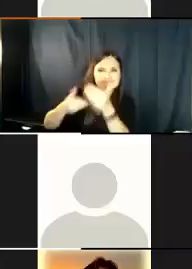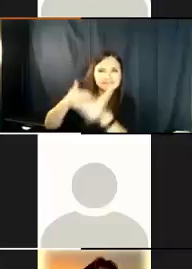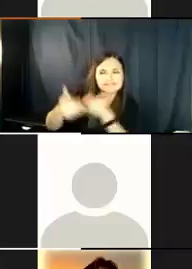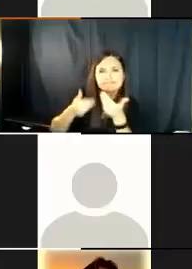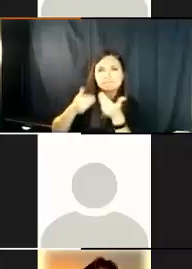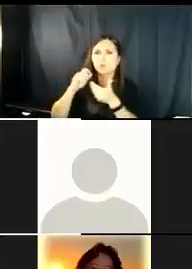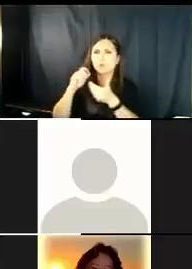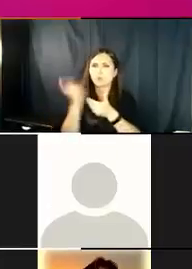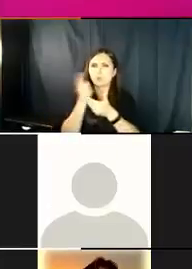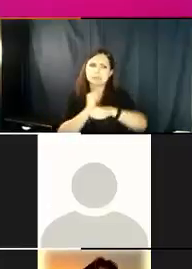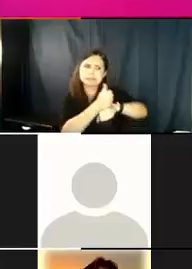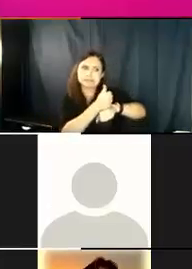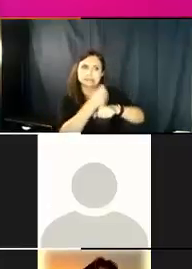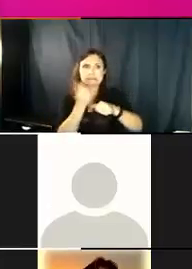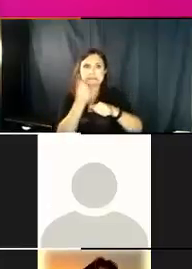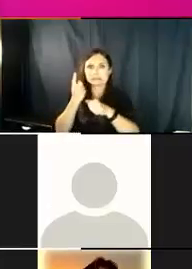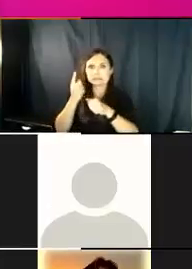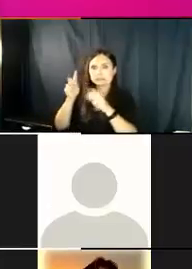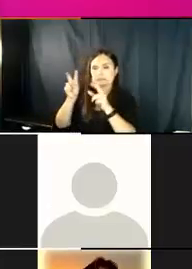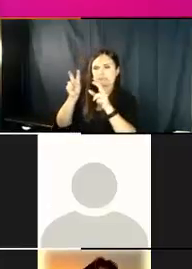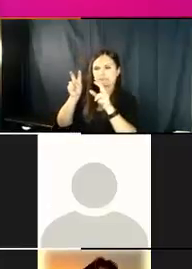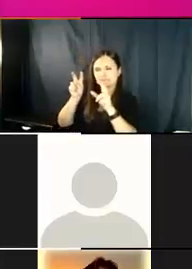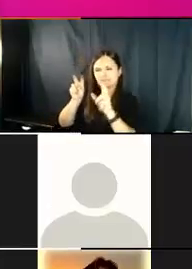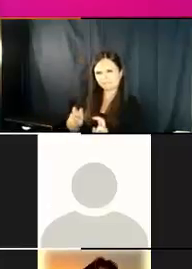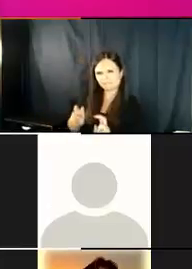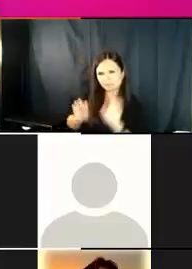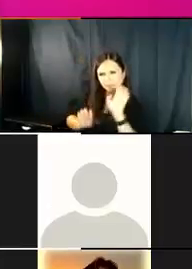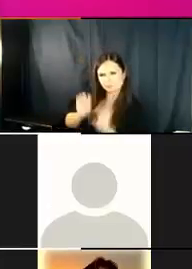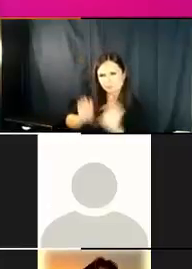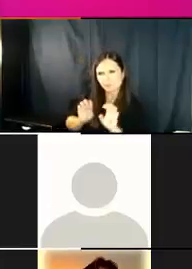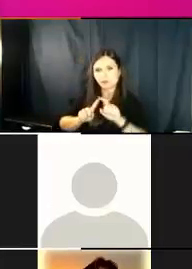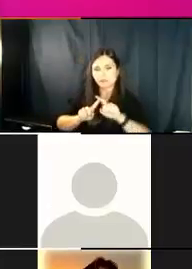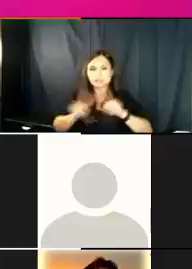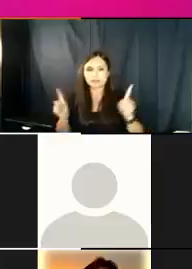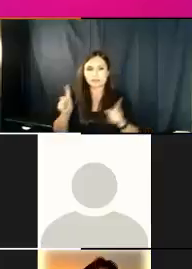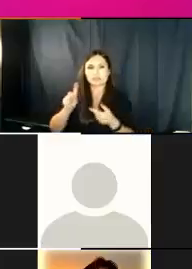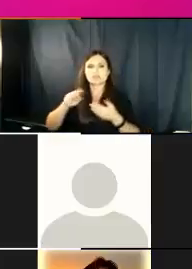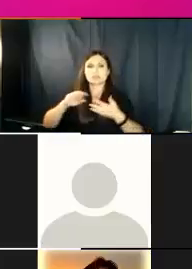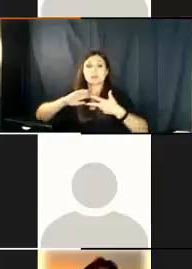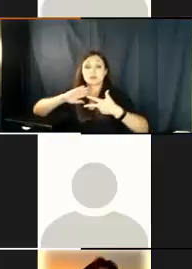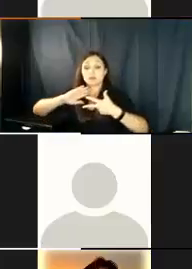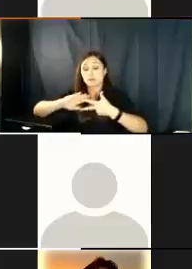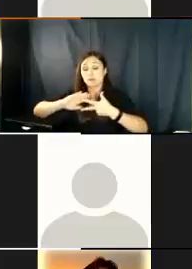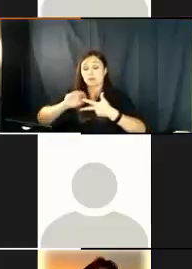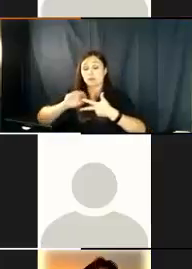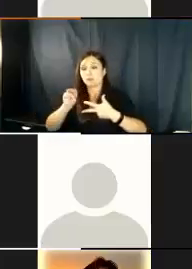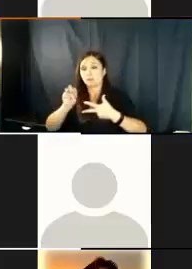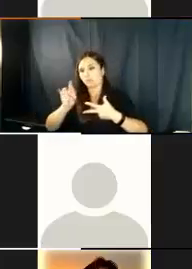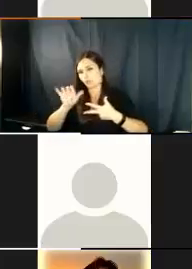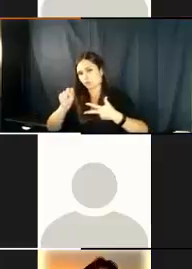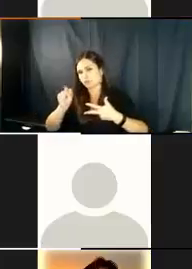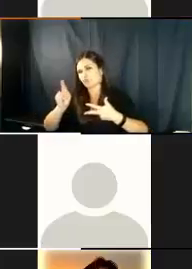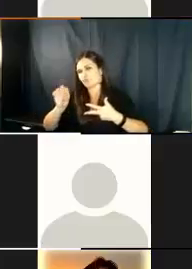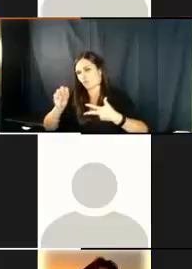Some of the differences are Morrison, Ross and Kent model, they look at it more of a